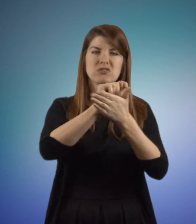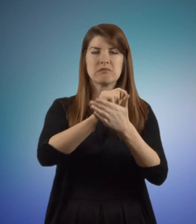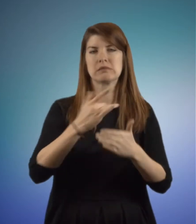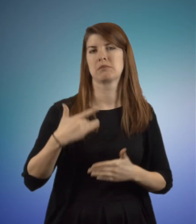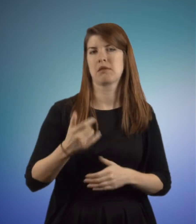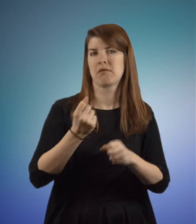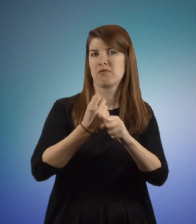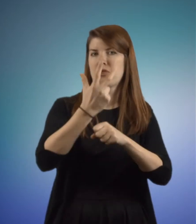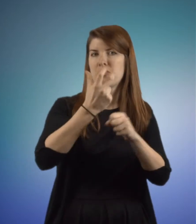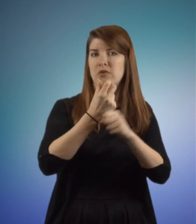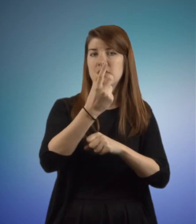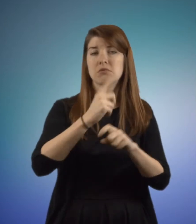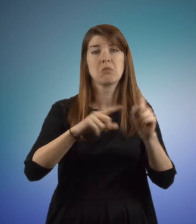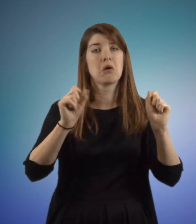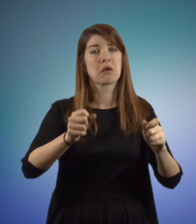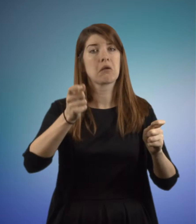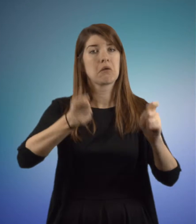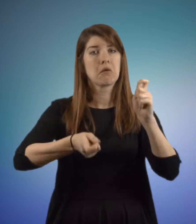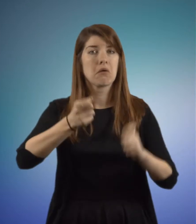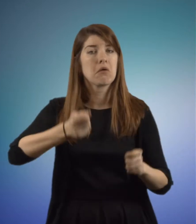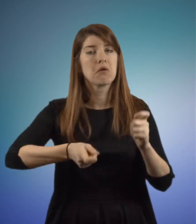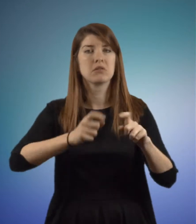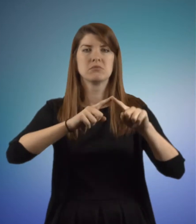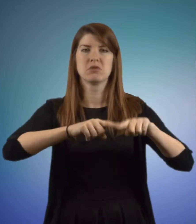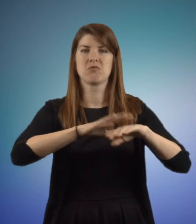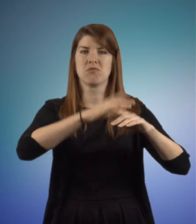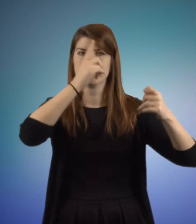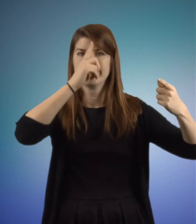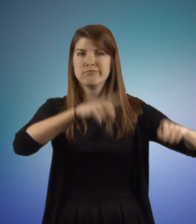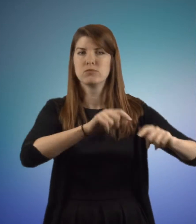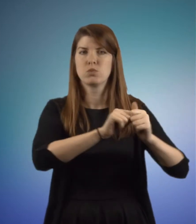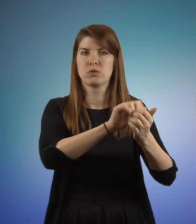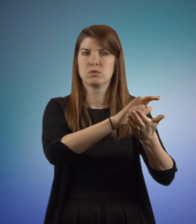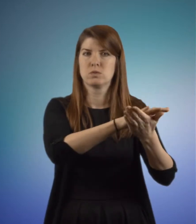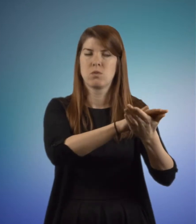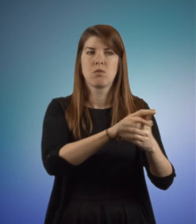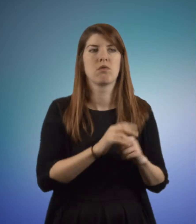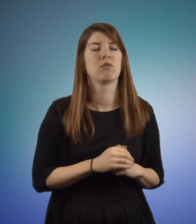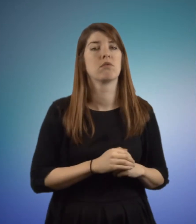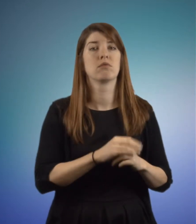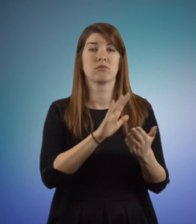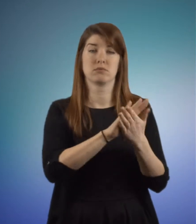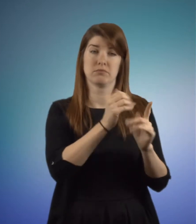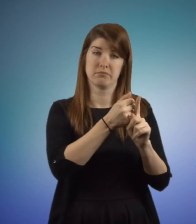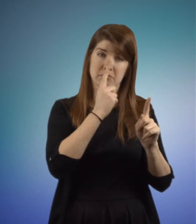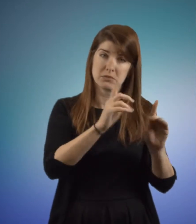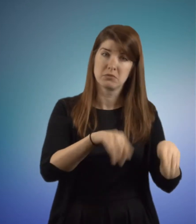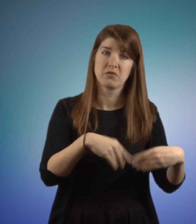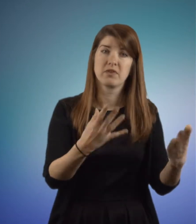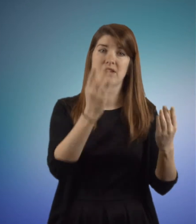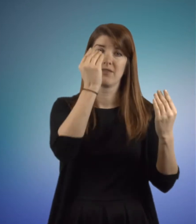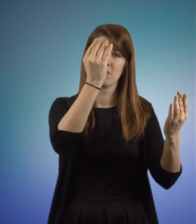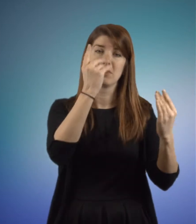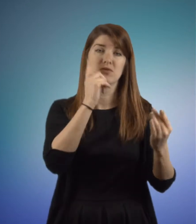But that could change depending on the agreement with the school. The school has to provide information to the parents when an IEE is requested.